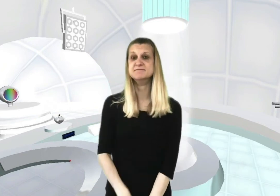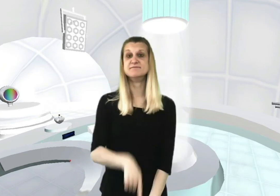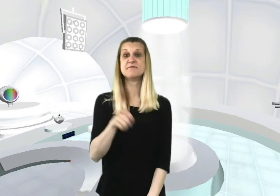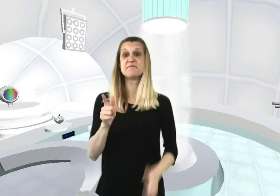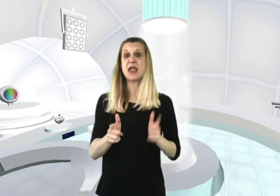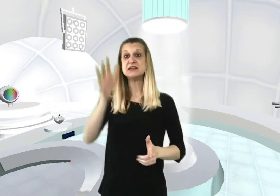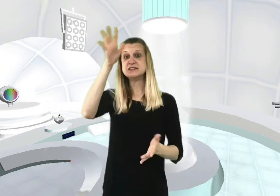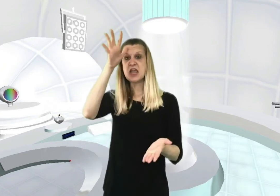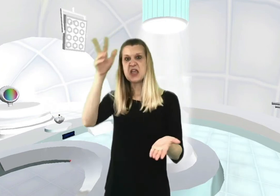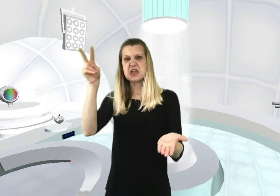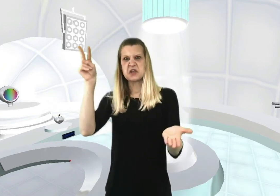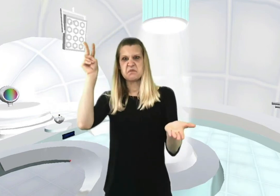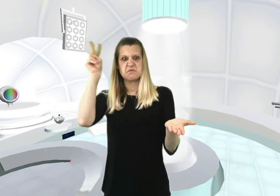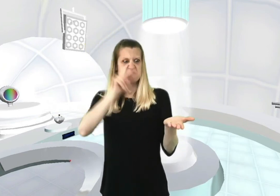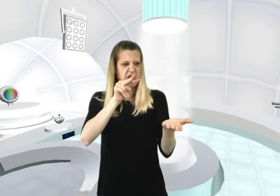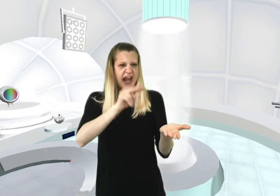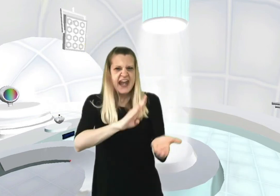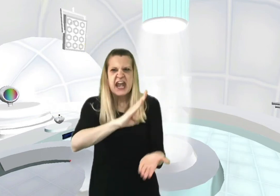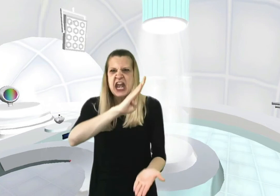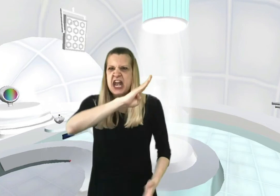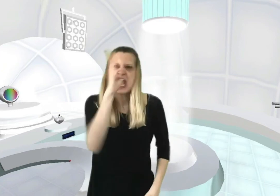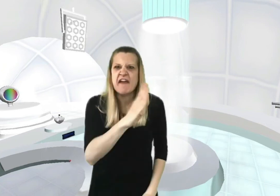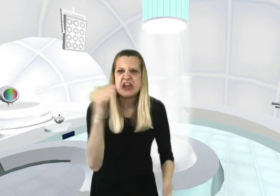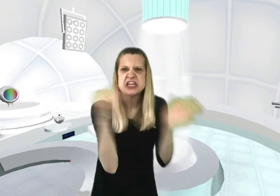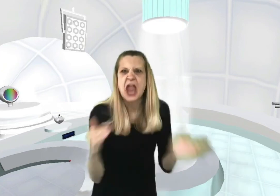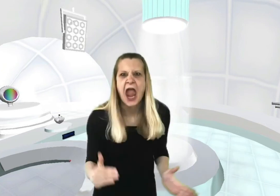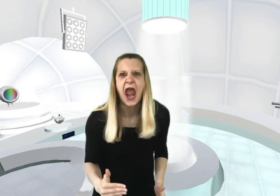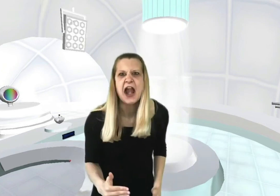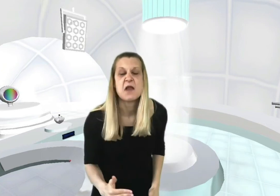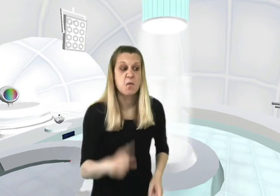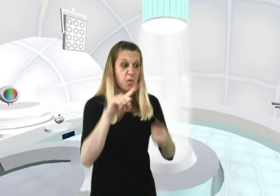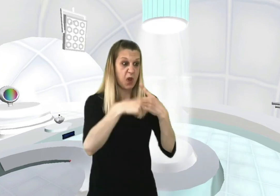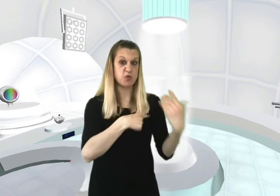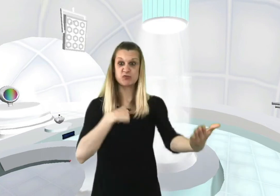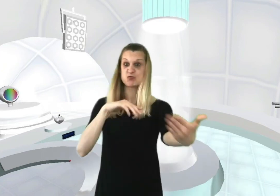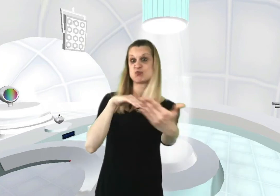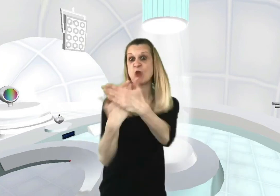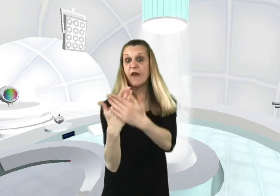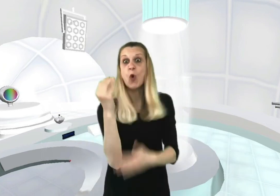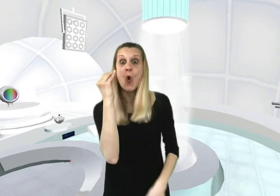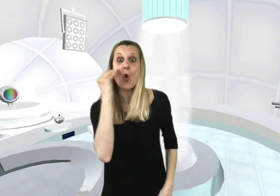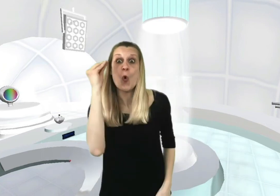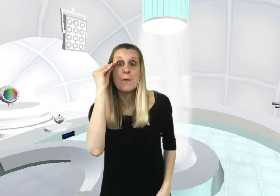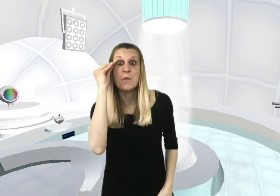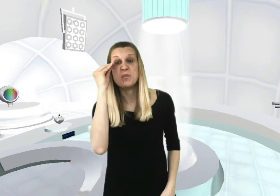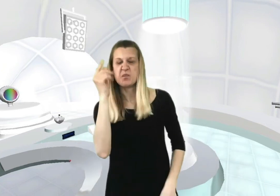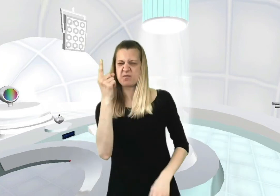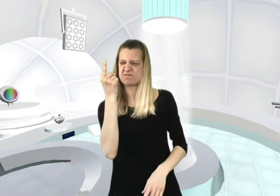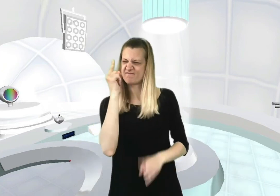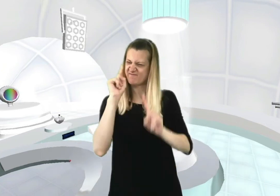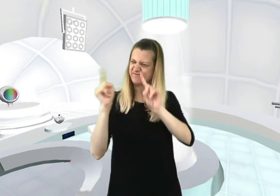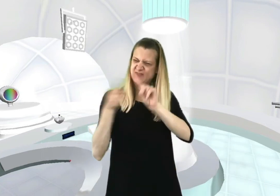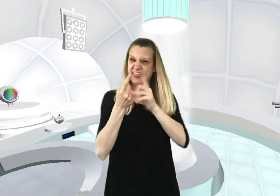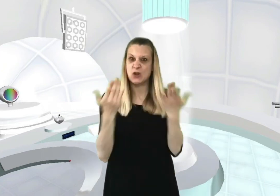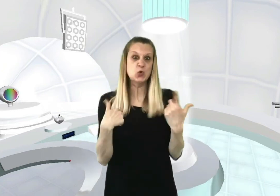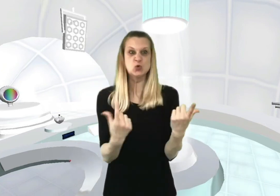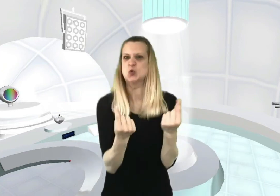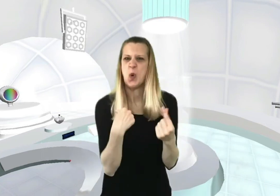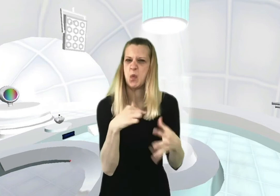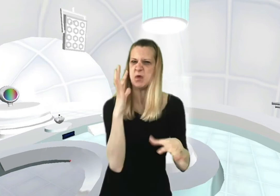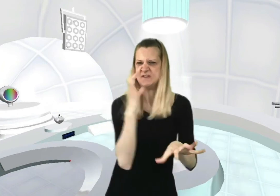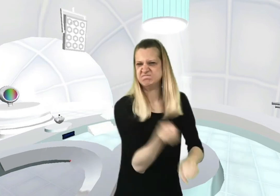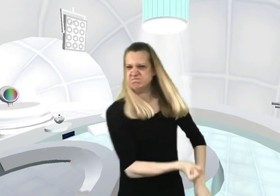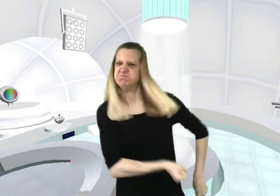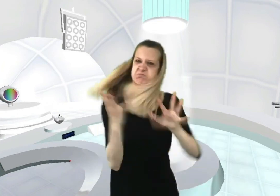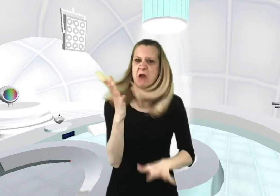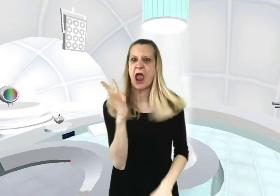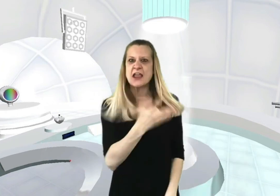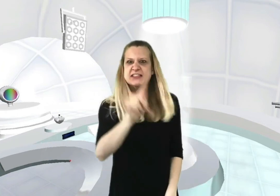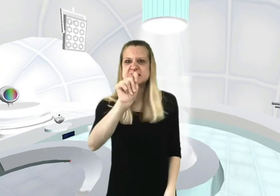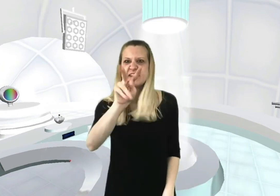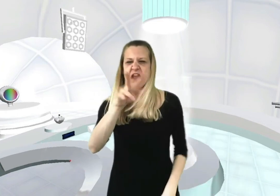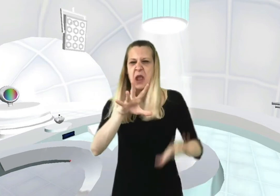"Never again!" shouted Mr. Teavee. "I’m throwing the television set right out the